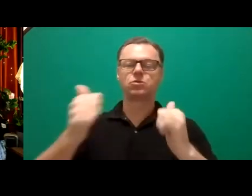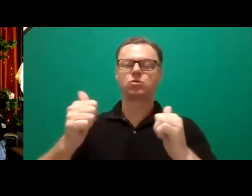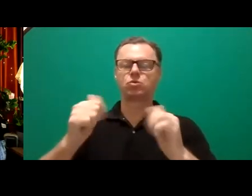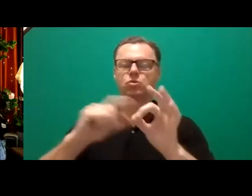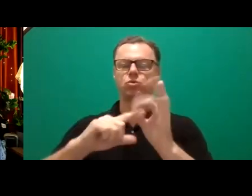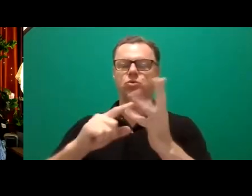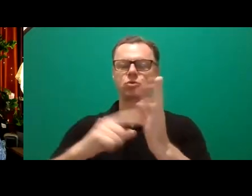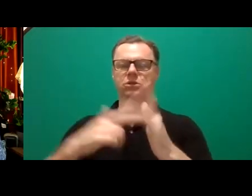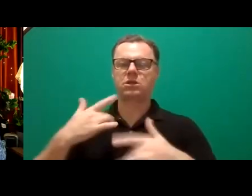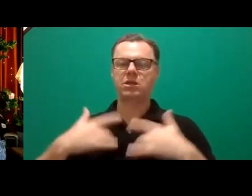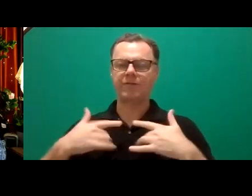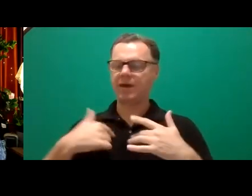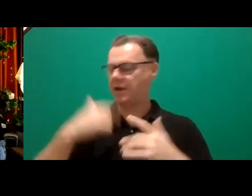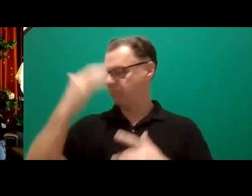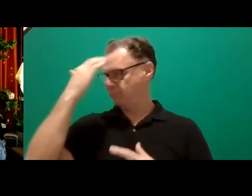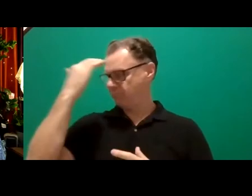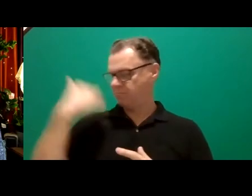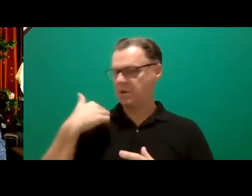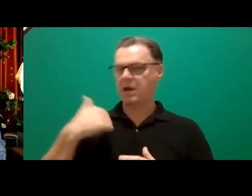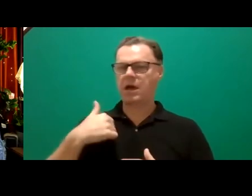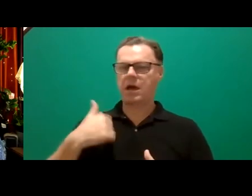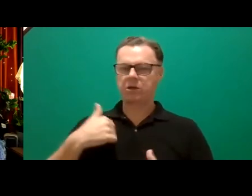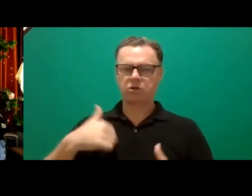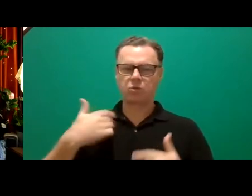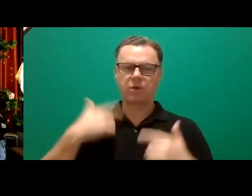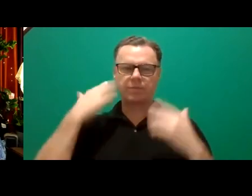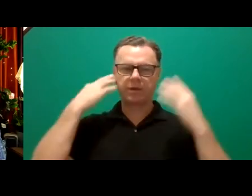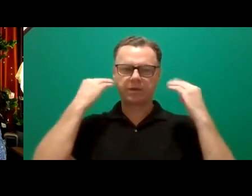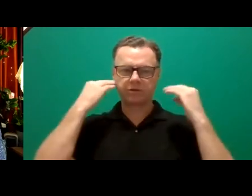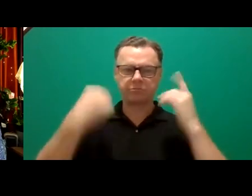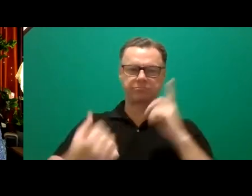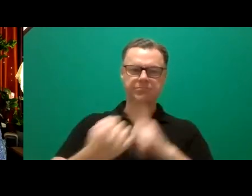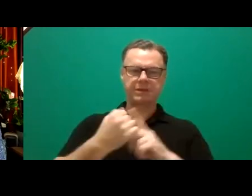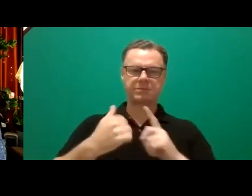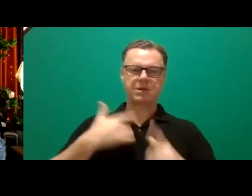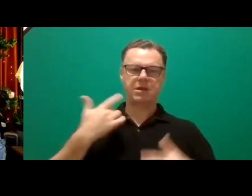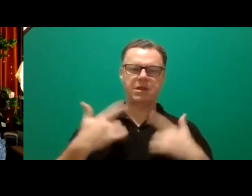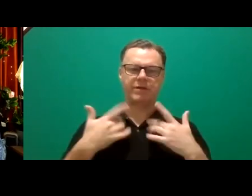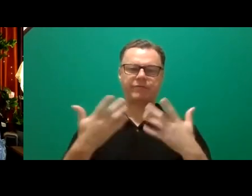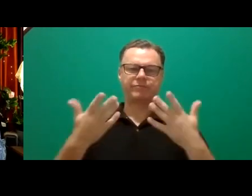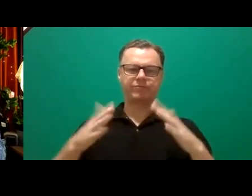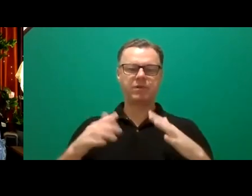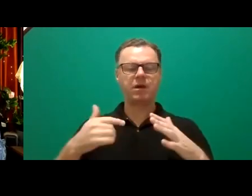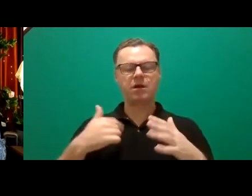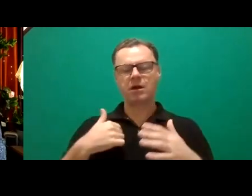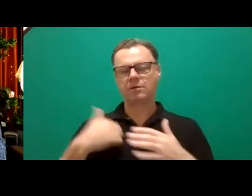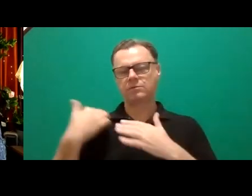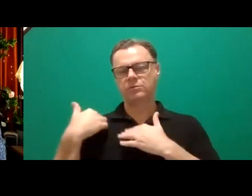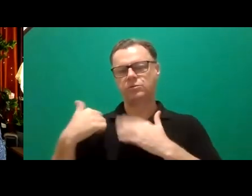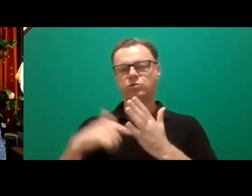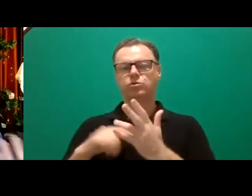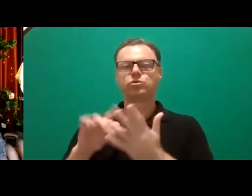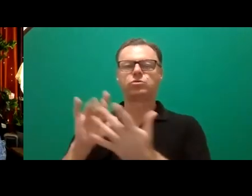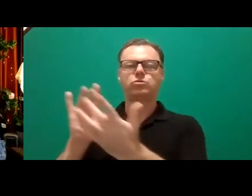me from living and I decided that it was up to me to reach out to people and teach them